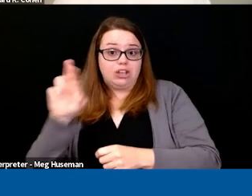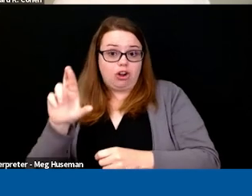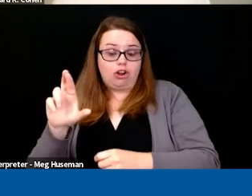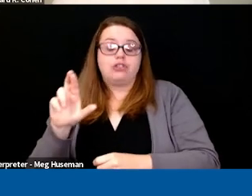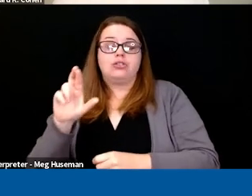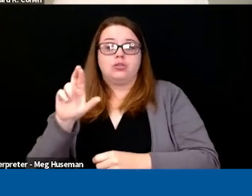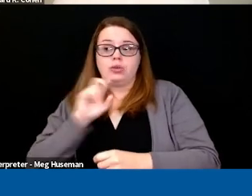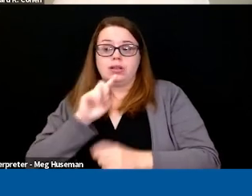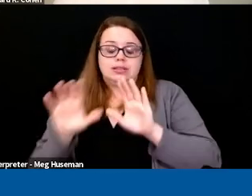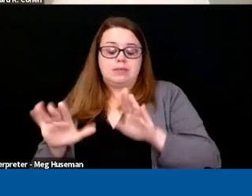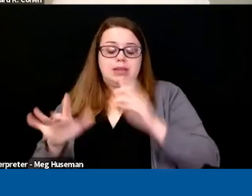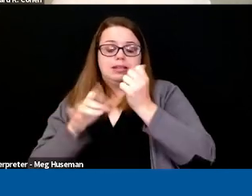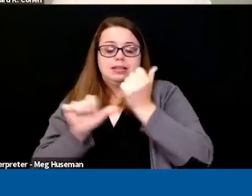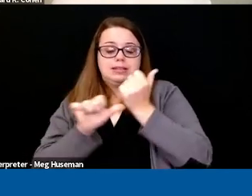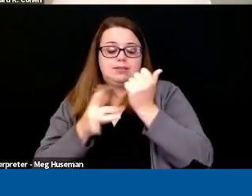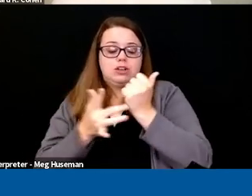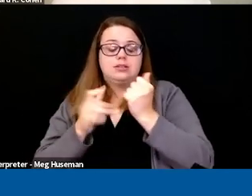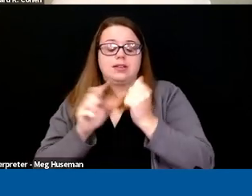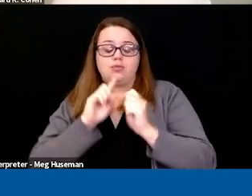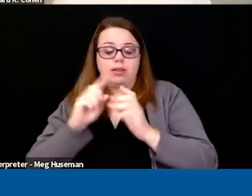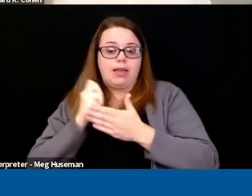and can really open up a lot of things for